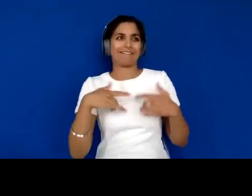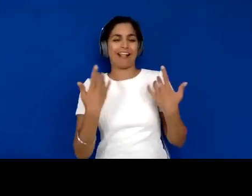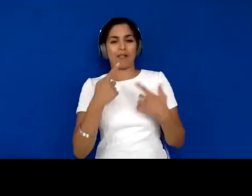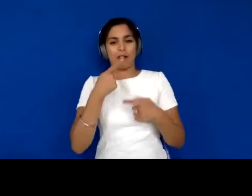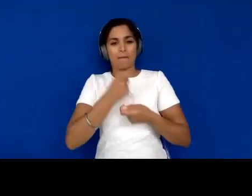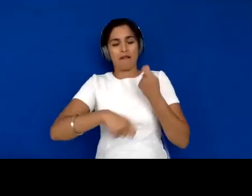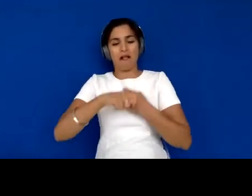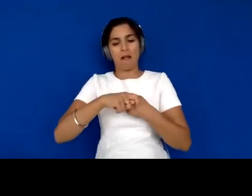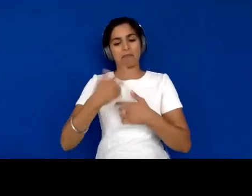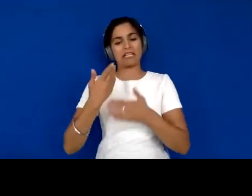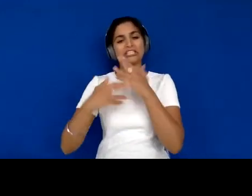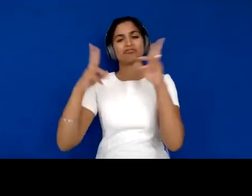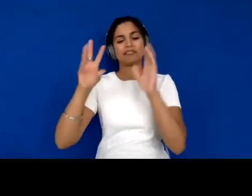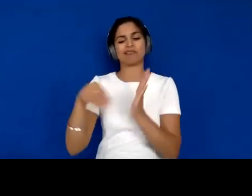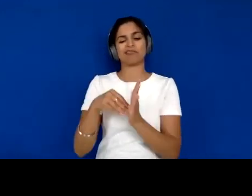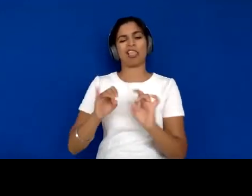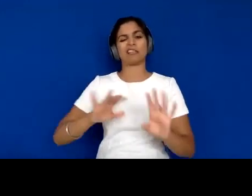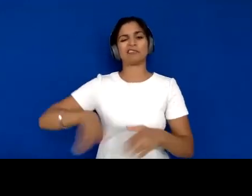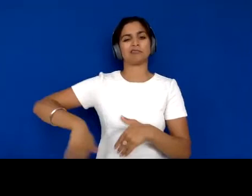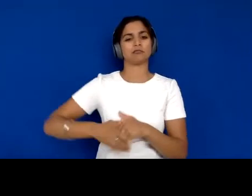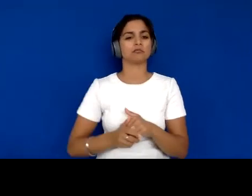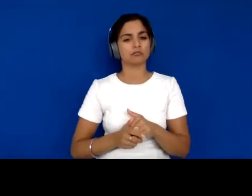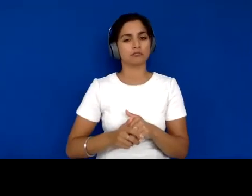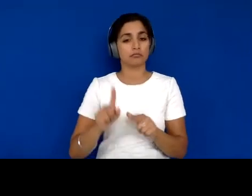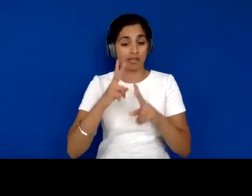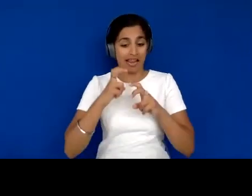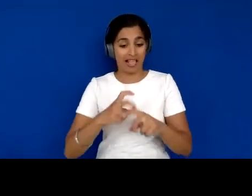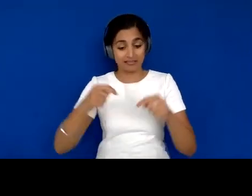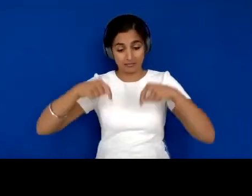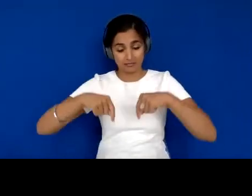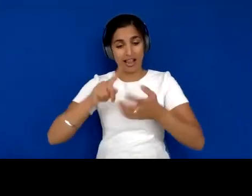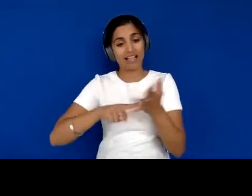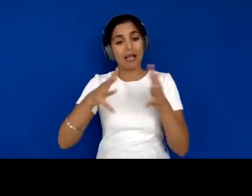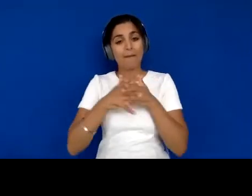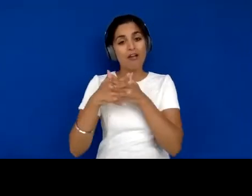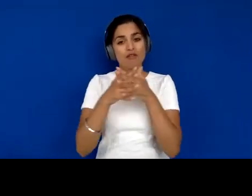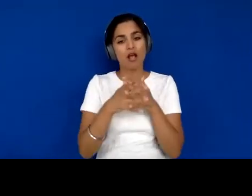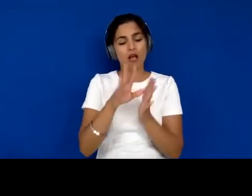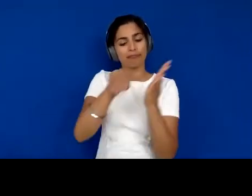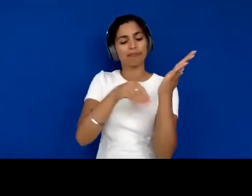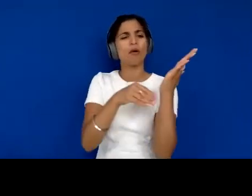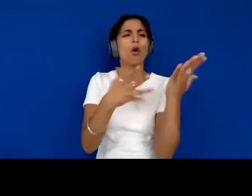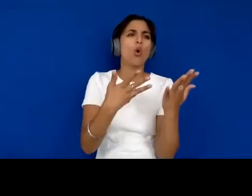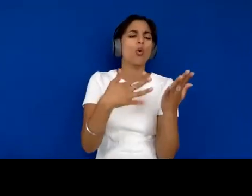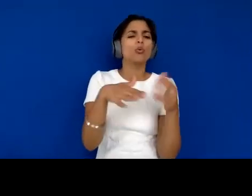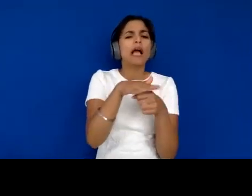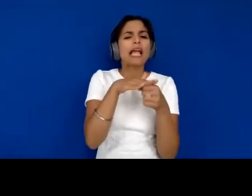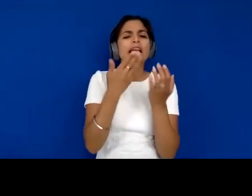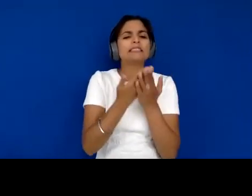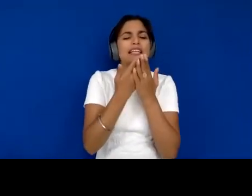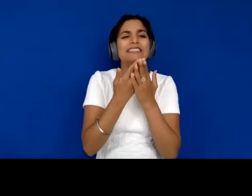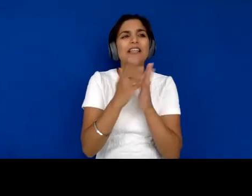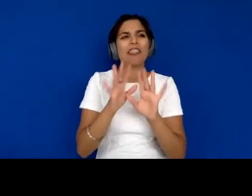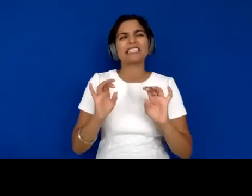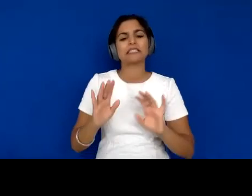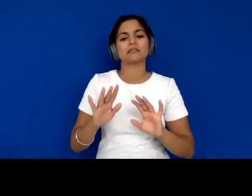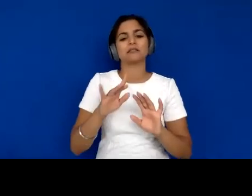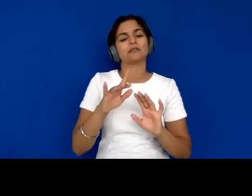tracked to a footnote or used as a case study never as a theory other terms and